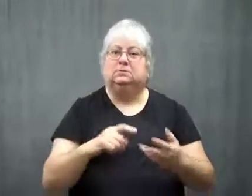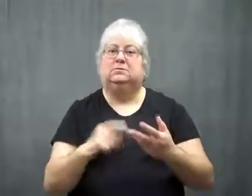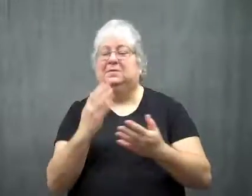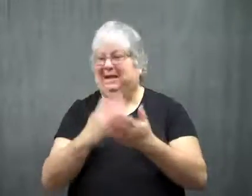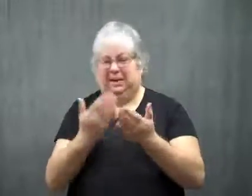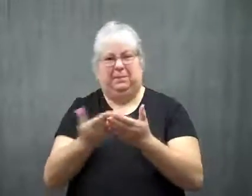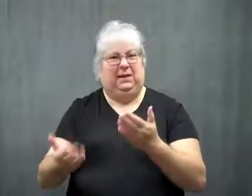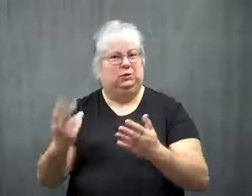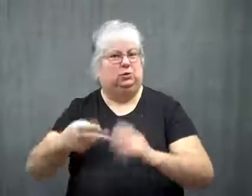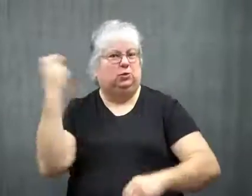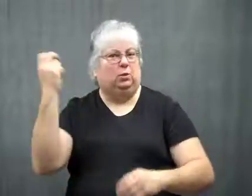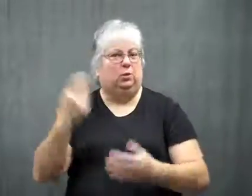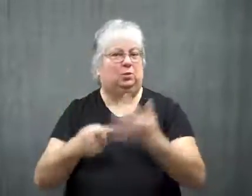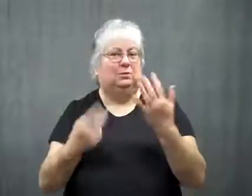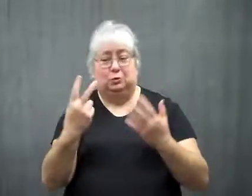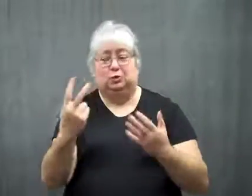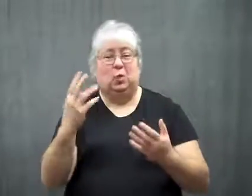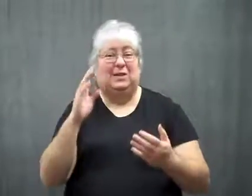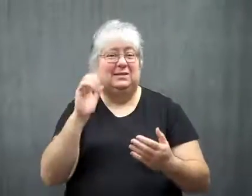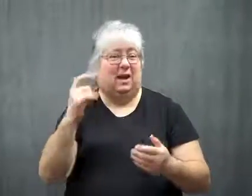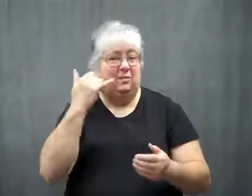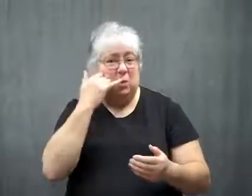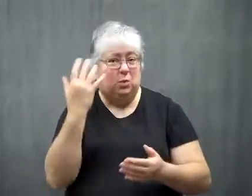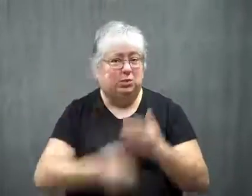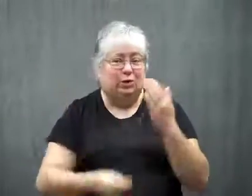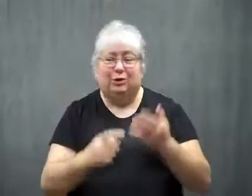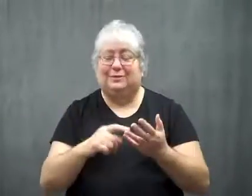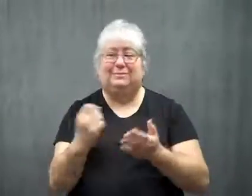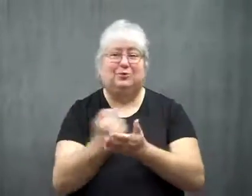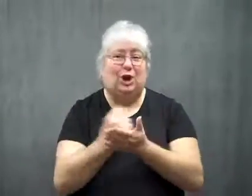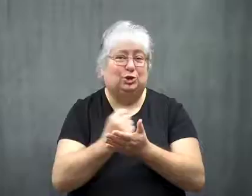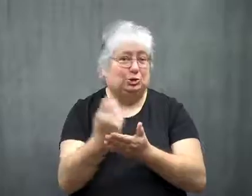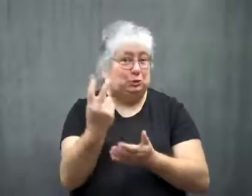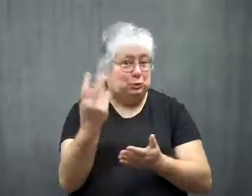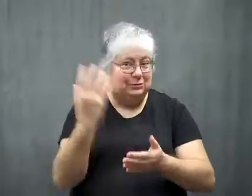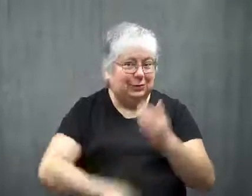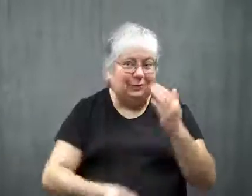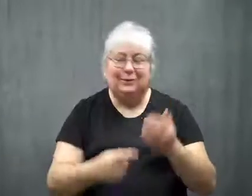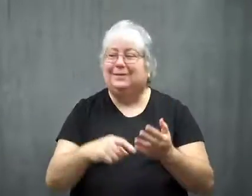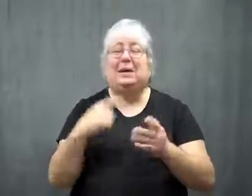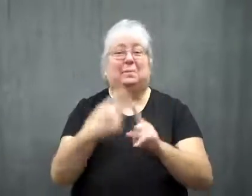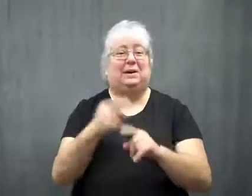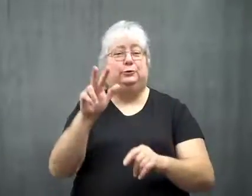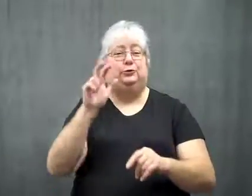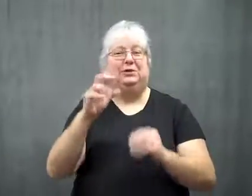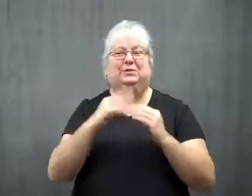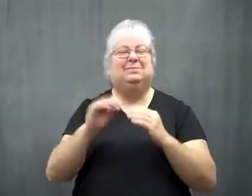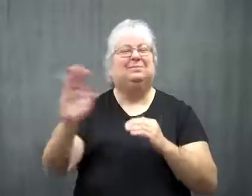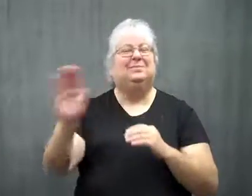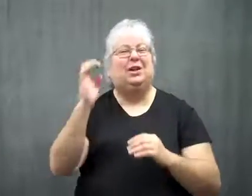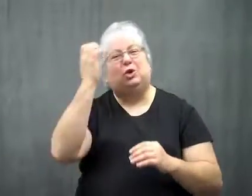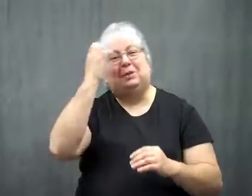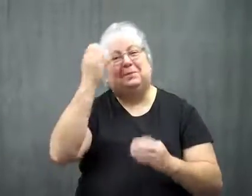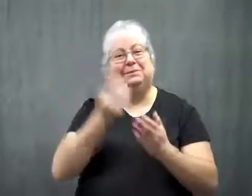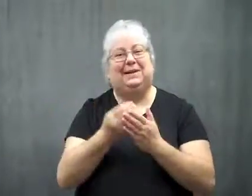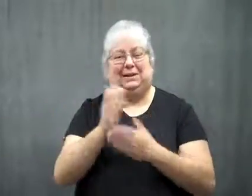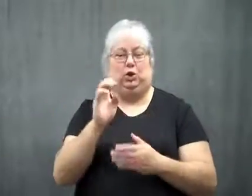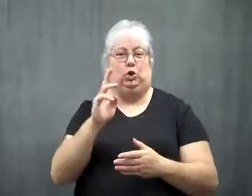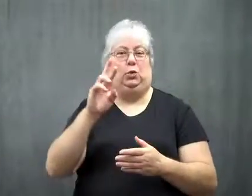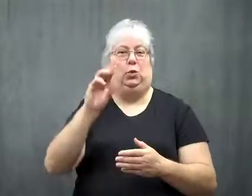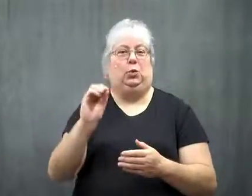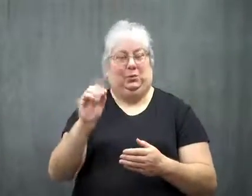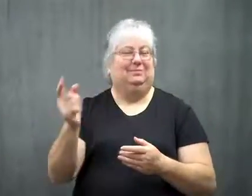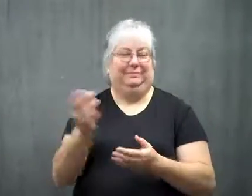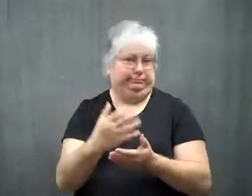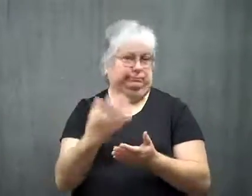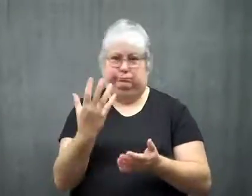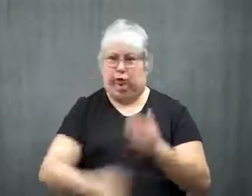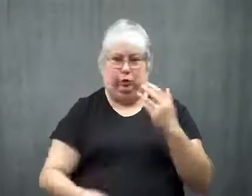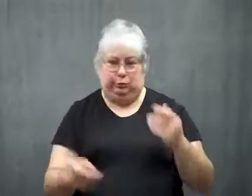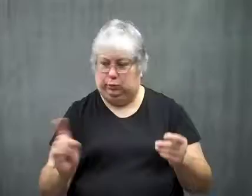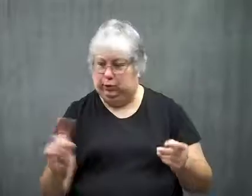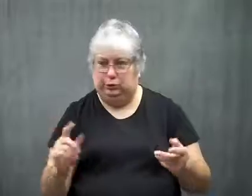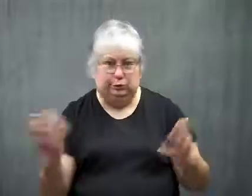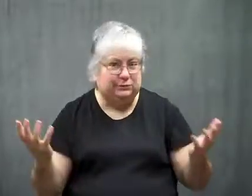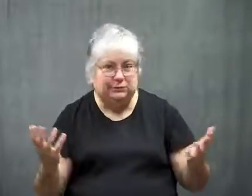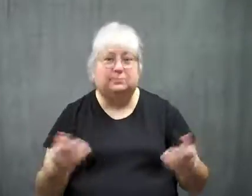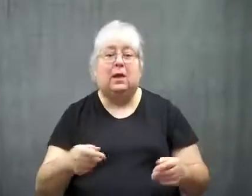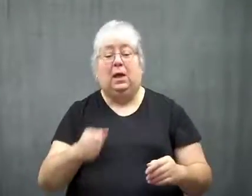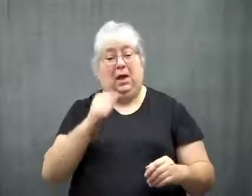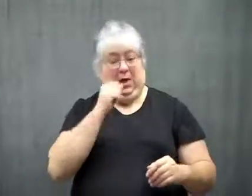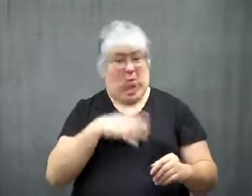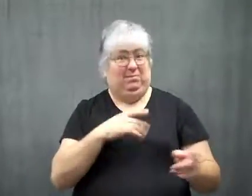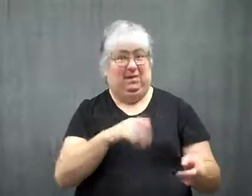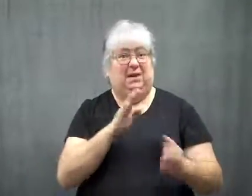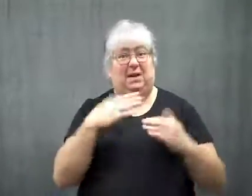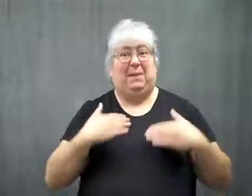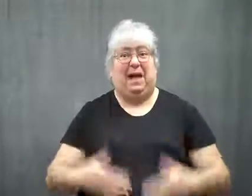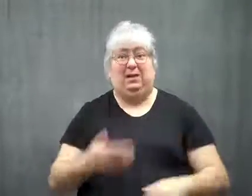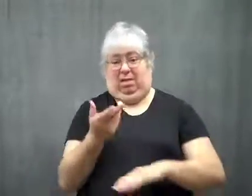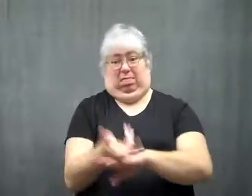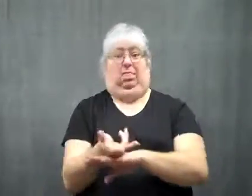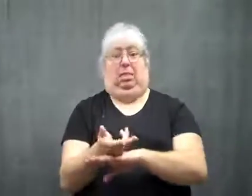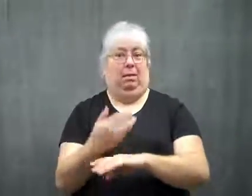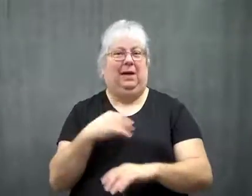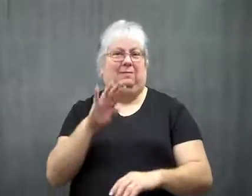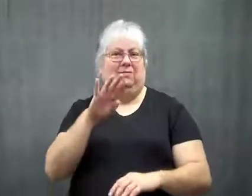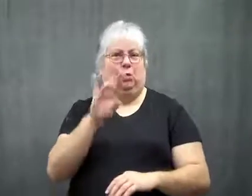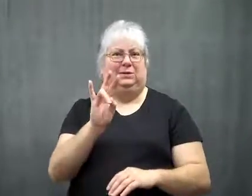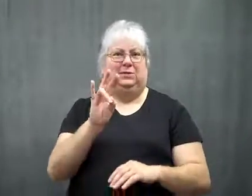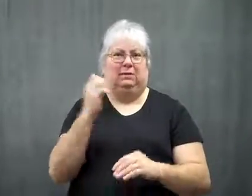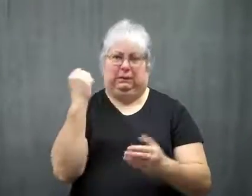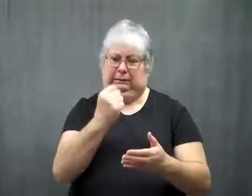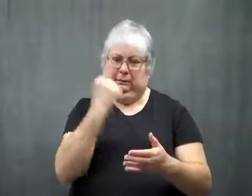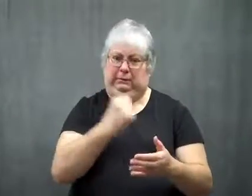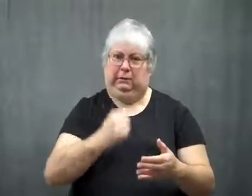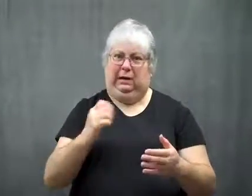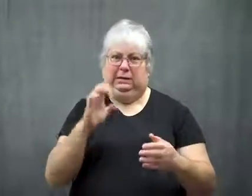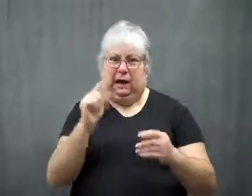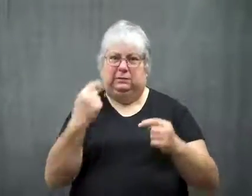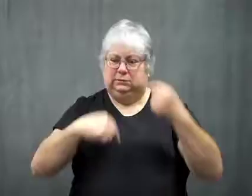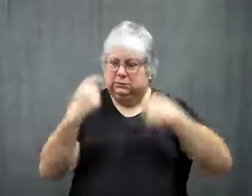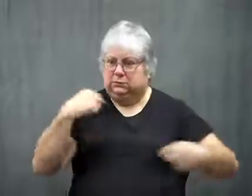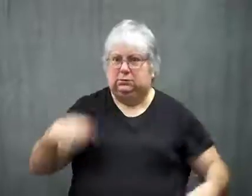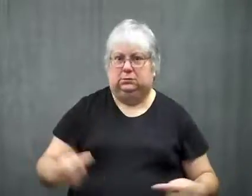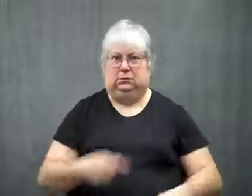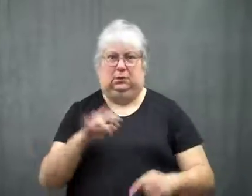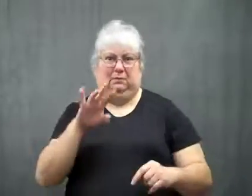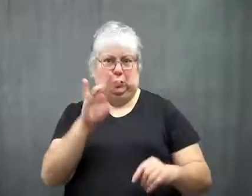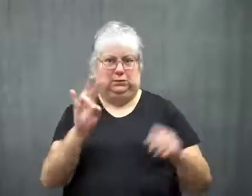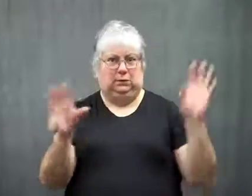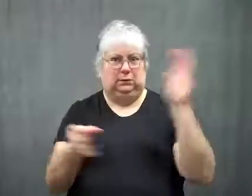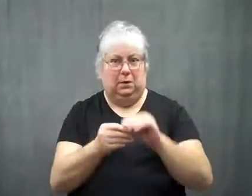Some things were stolen. Two cell phones, two charge cards and 300 euros were missing.